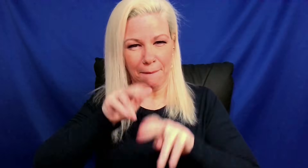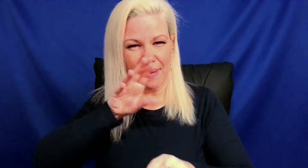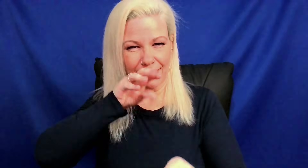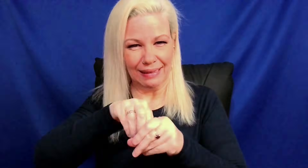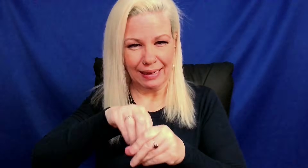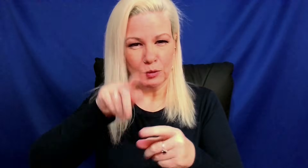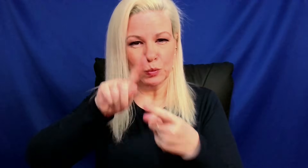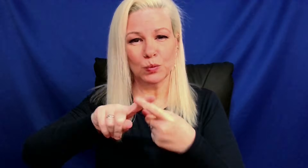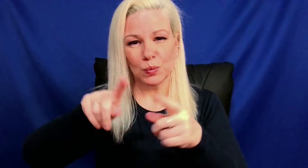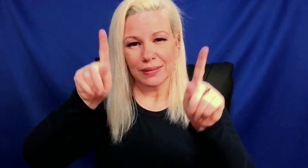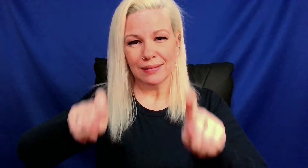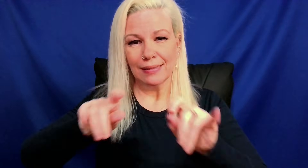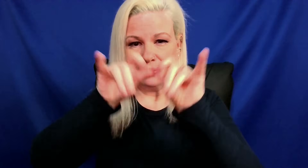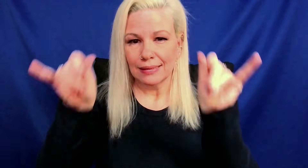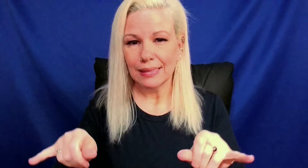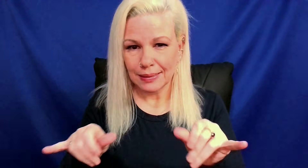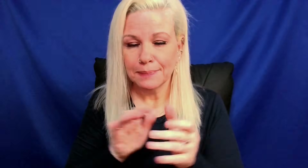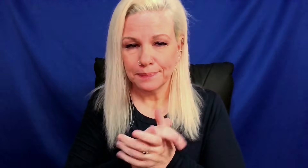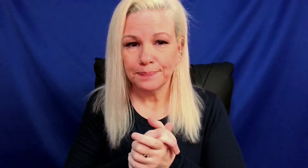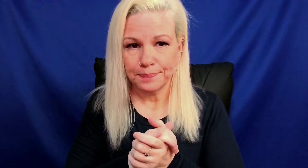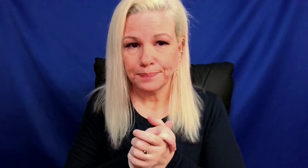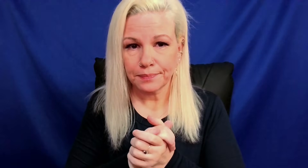into a testing system.